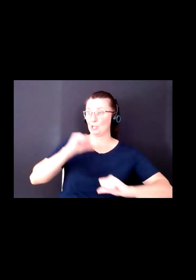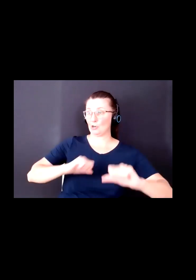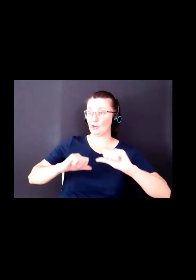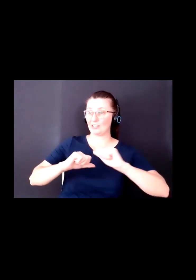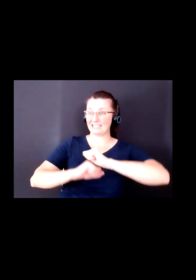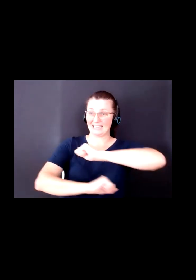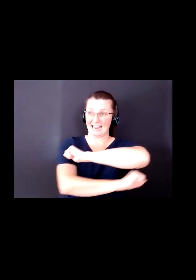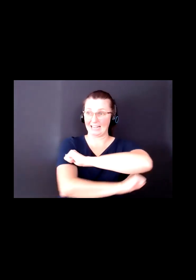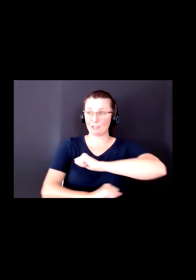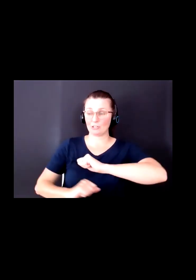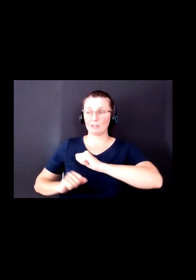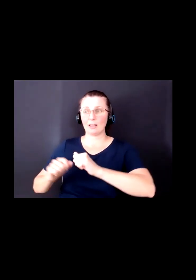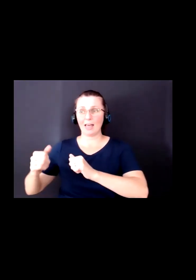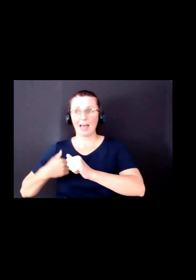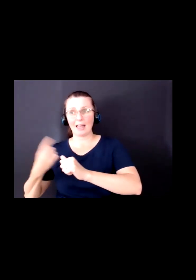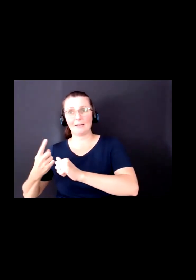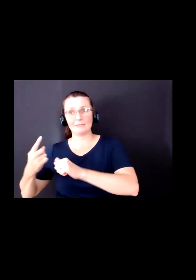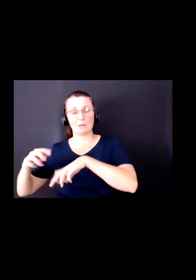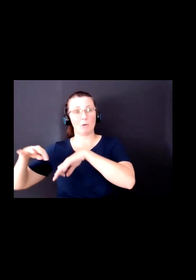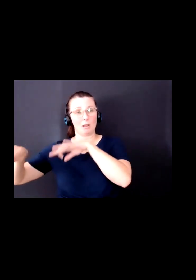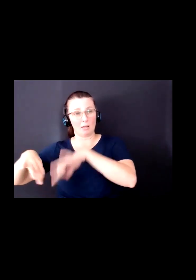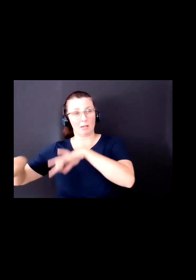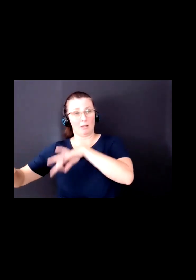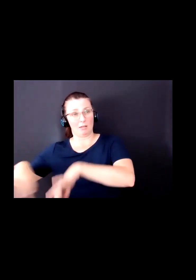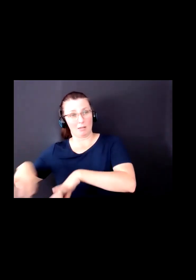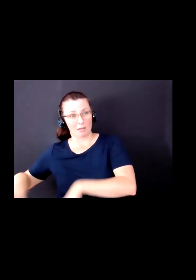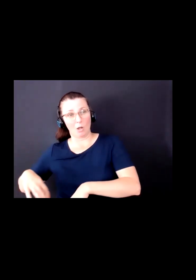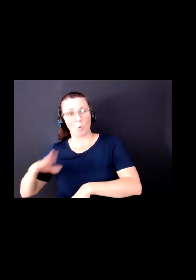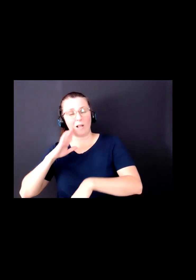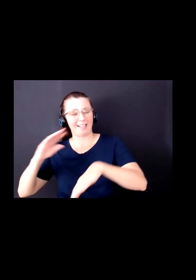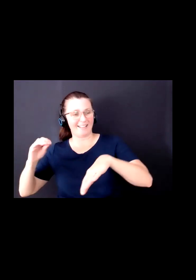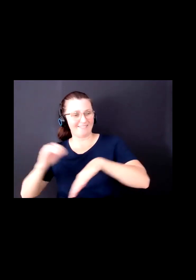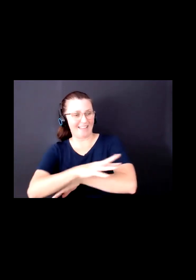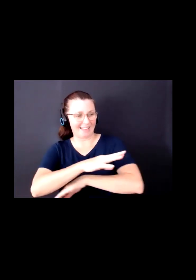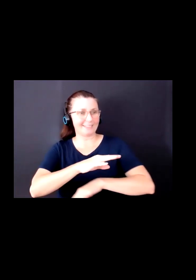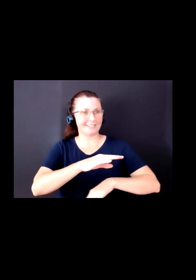alter the nature of the performance. Now in that case the entity still